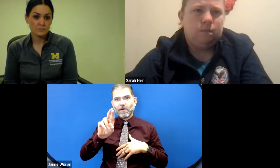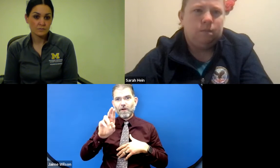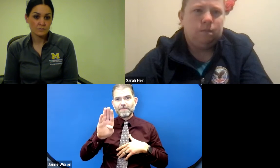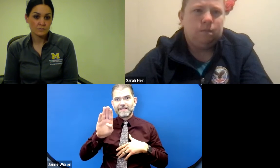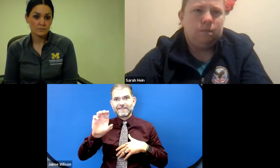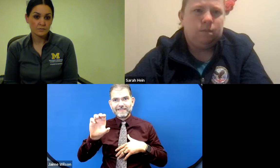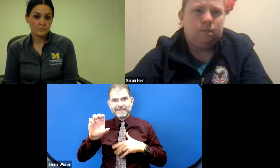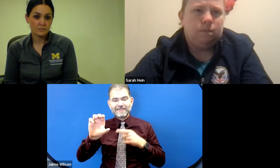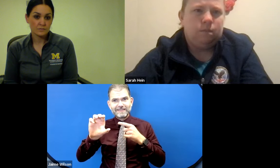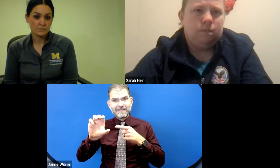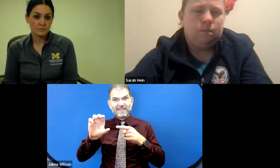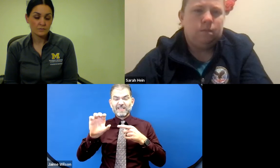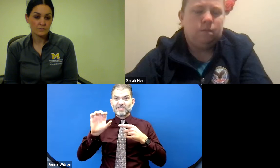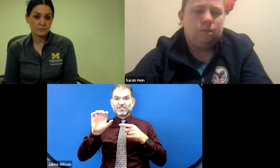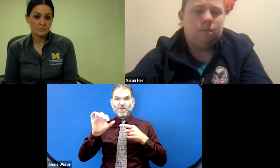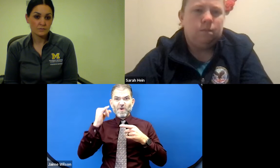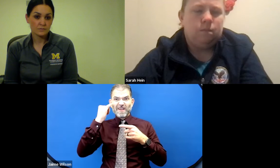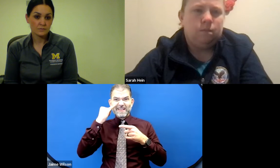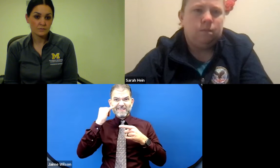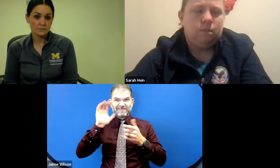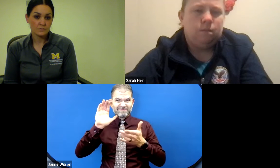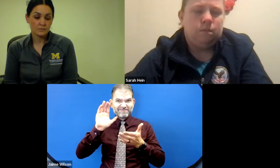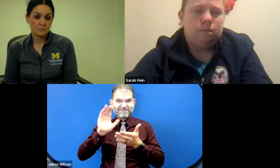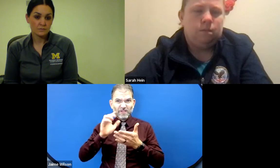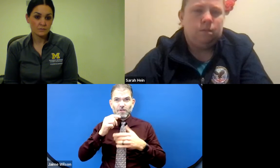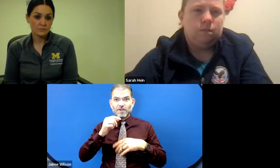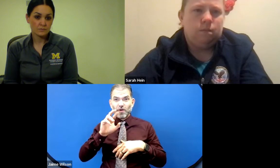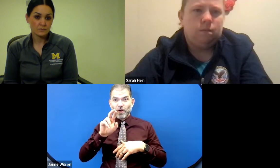ASL Interpreter: which means that they have low production of red blood cells